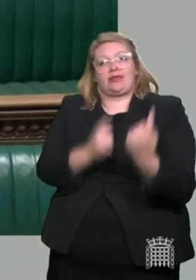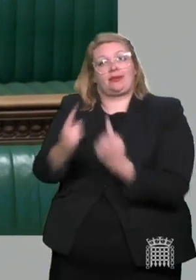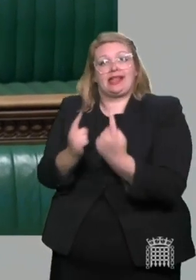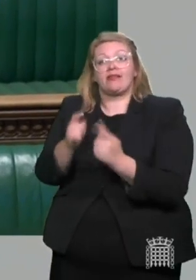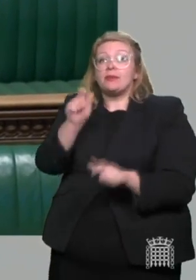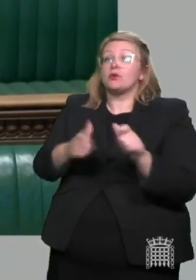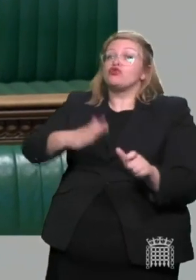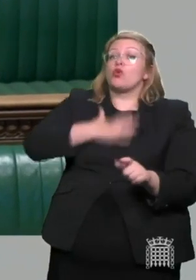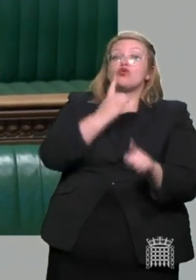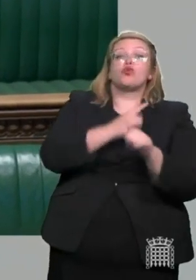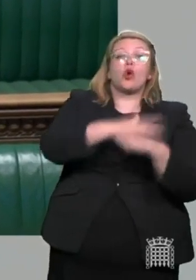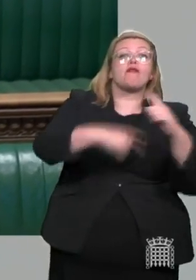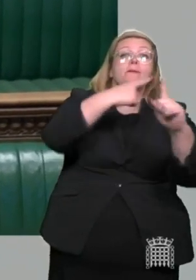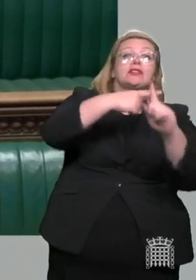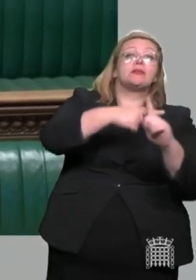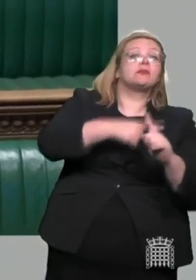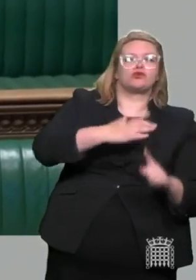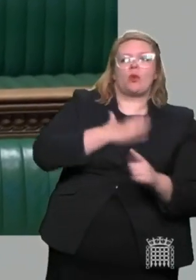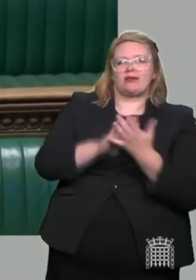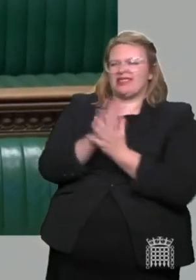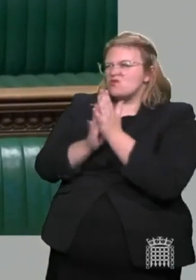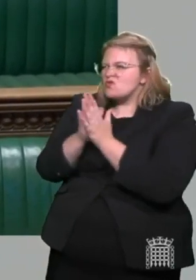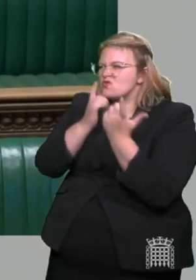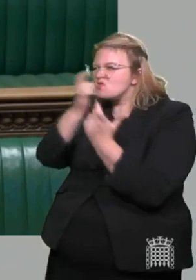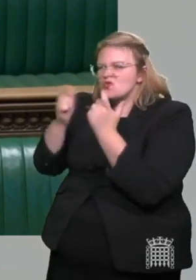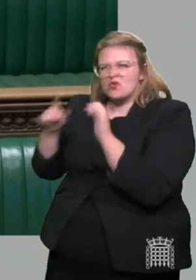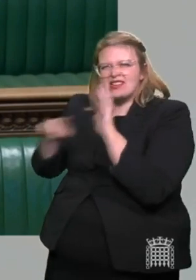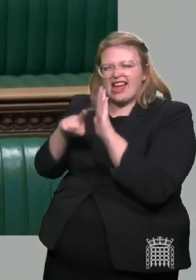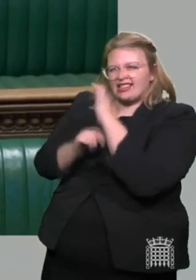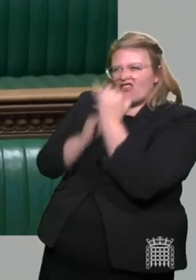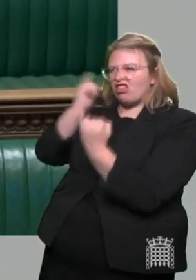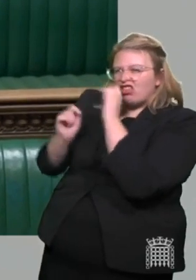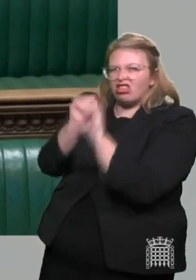because they cannot win on those issues, because they have absolutely nothing to say, and that is